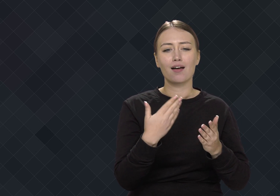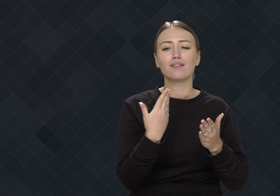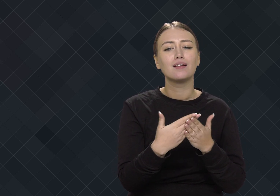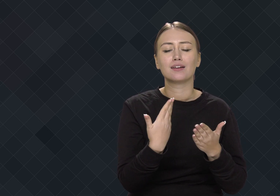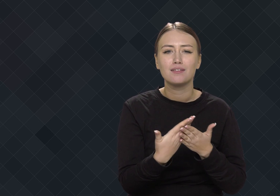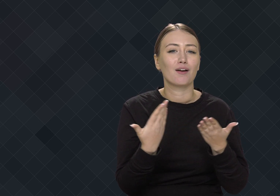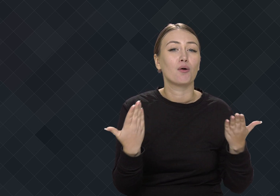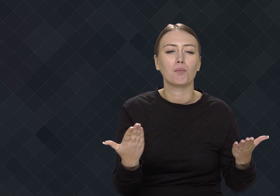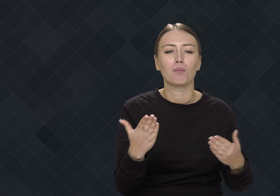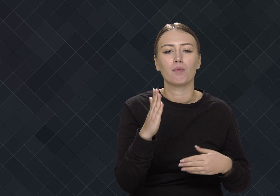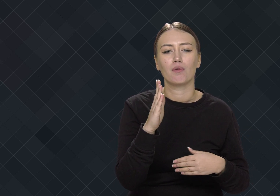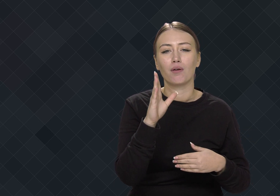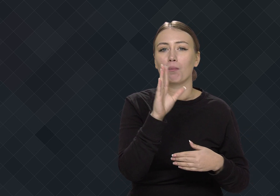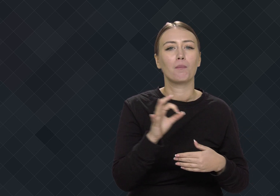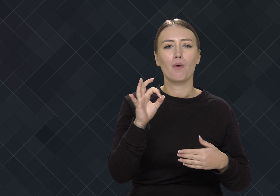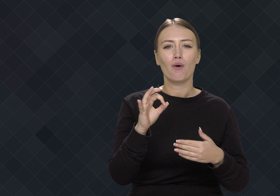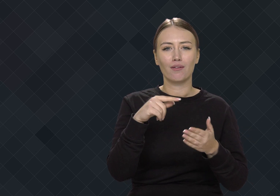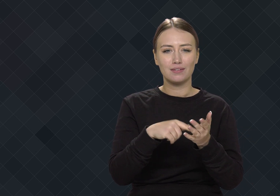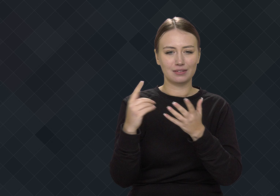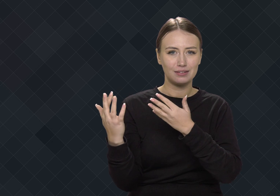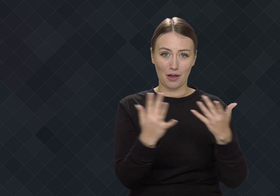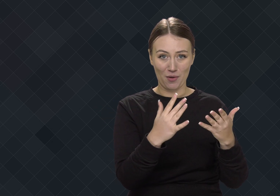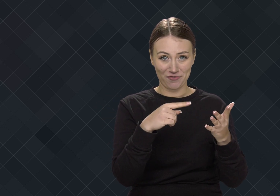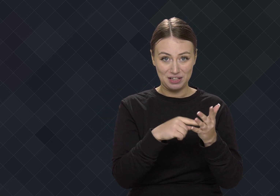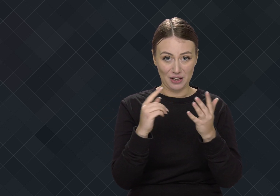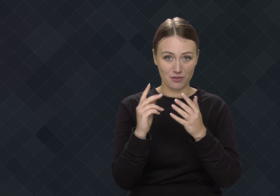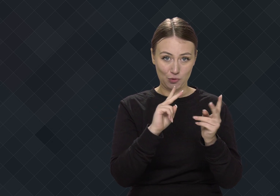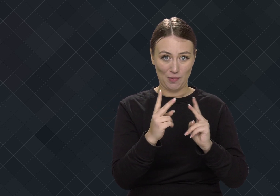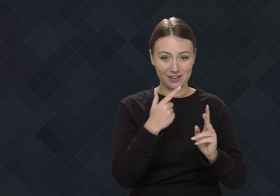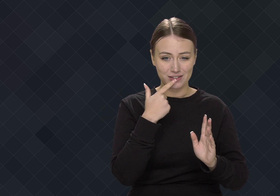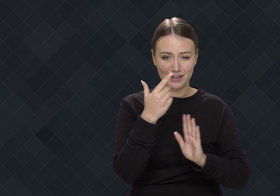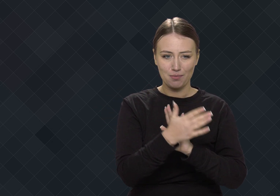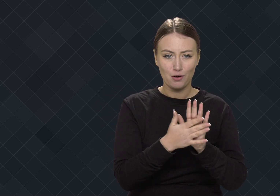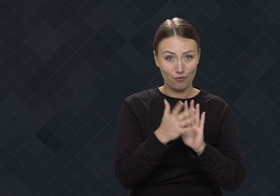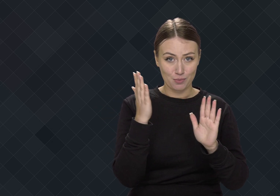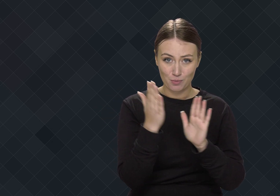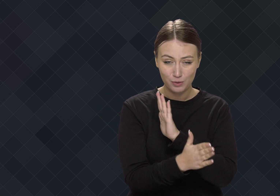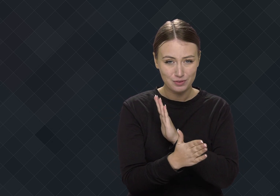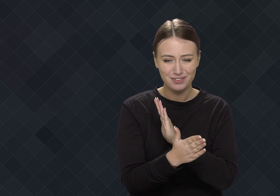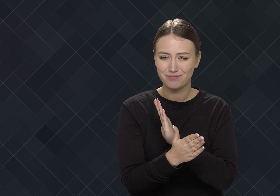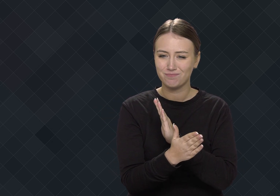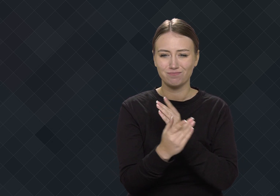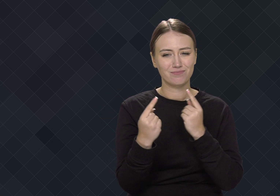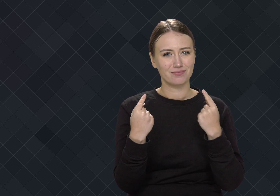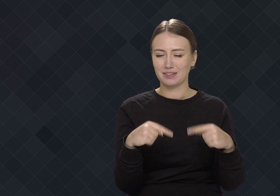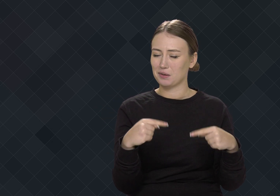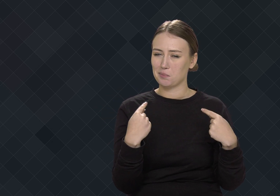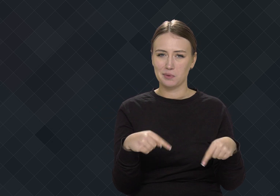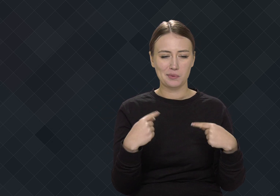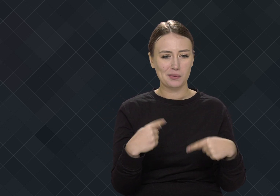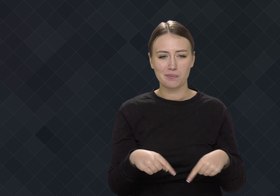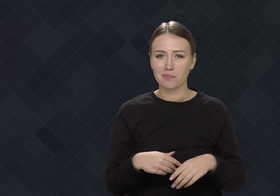because arranging a sign language interpreter wasn't that simple.